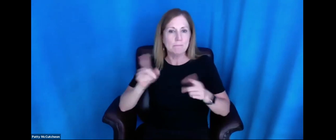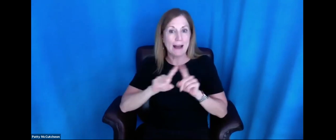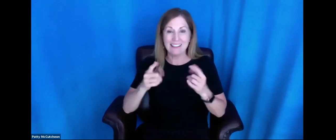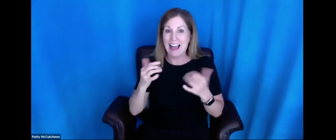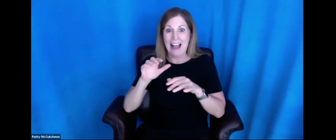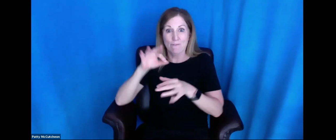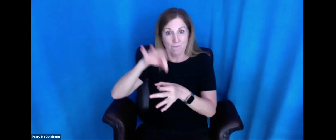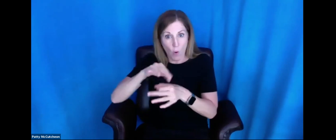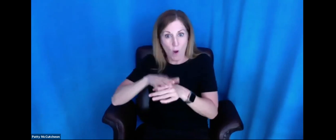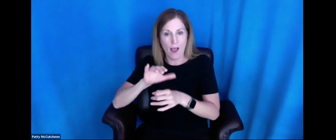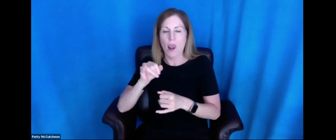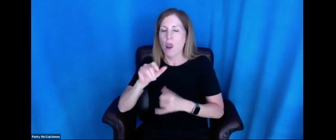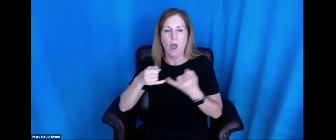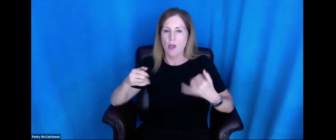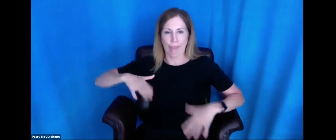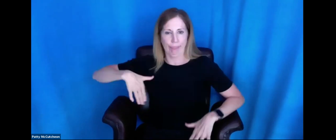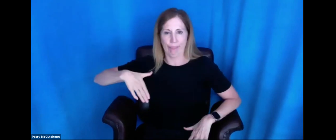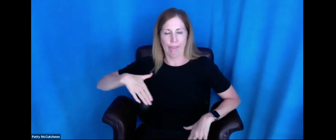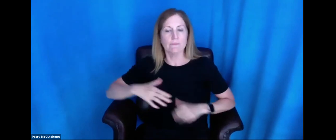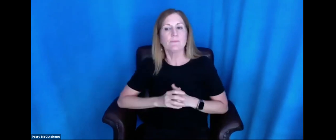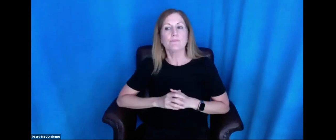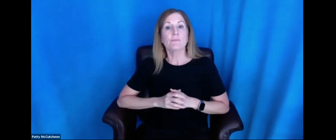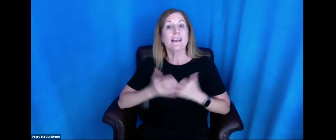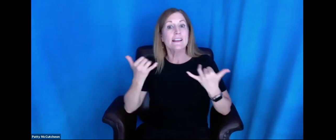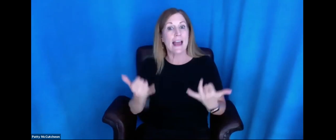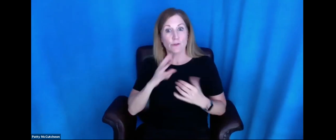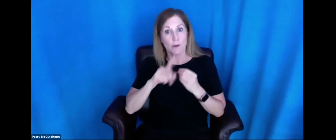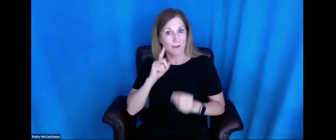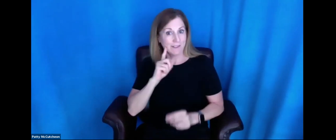As you know, for those voters with a disability related